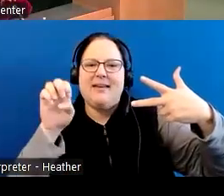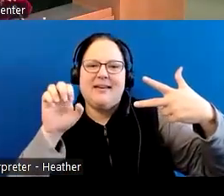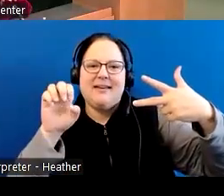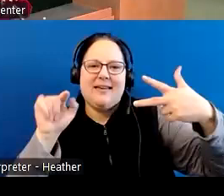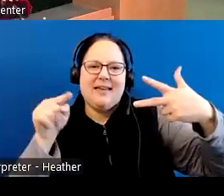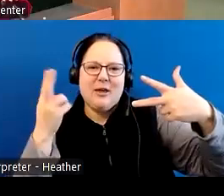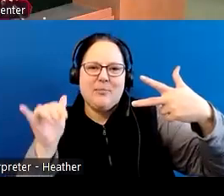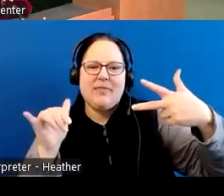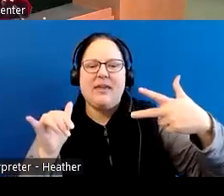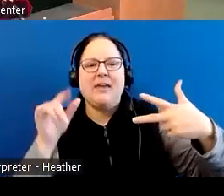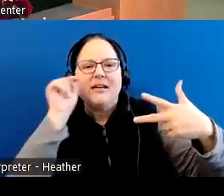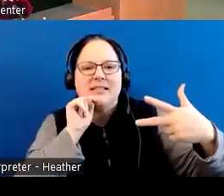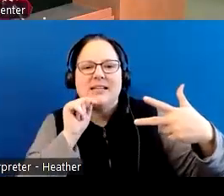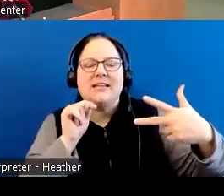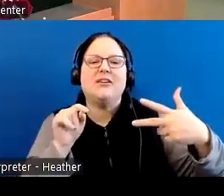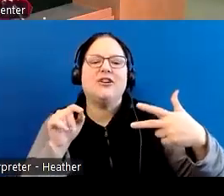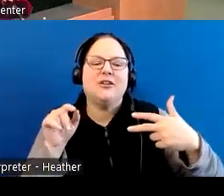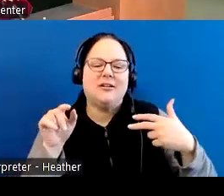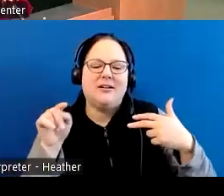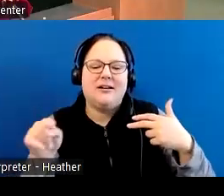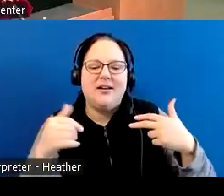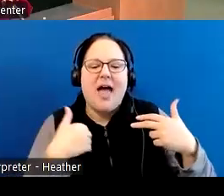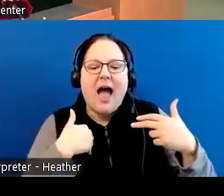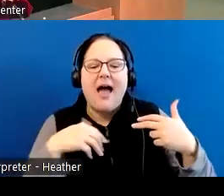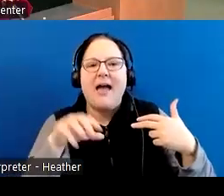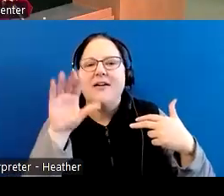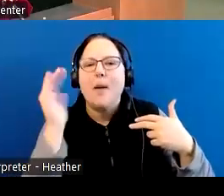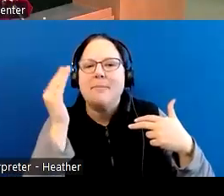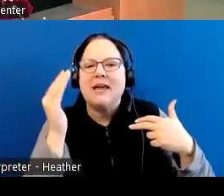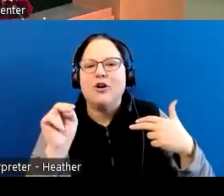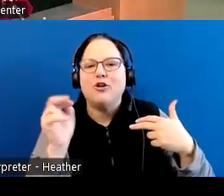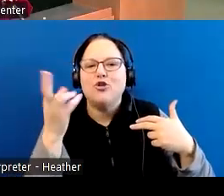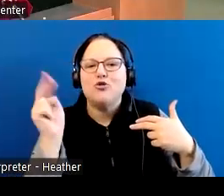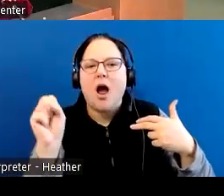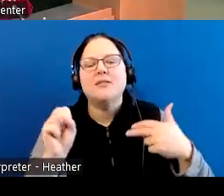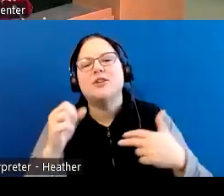with high mirror neurons. Um so, you talk about well, put your oxygen mask on first. Um and that